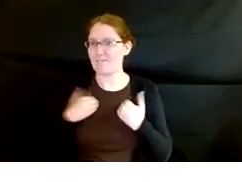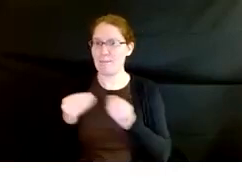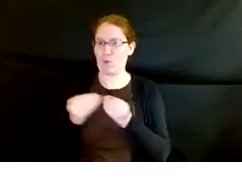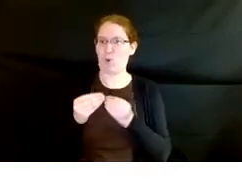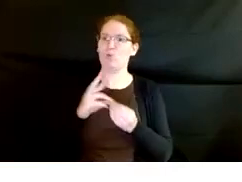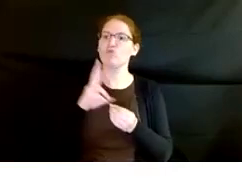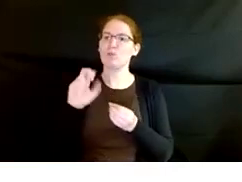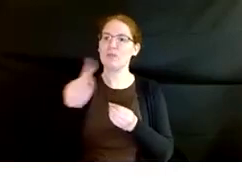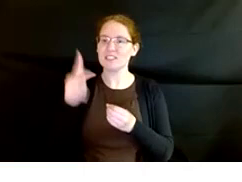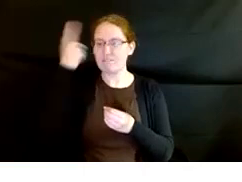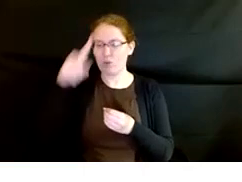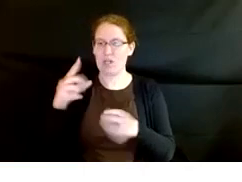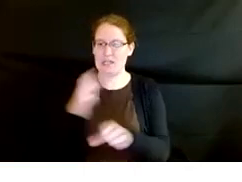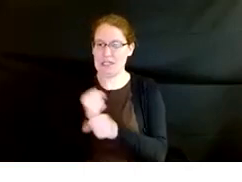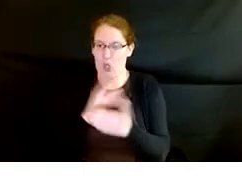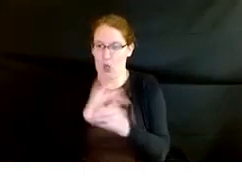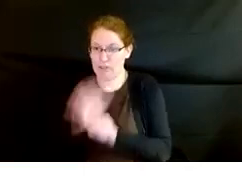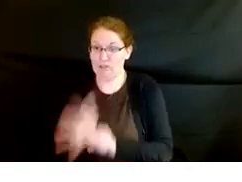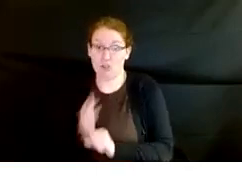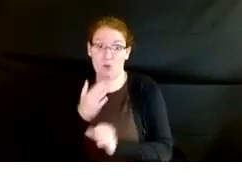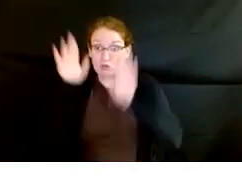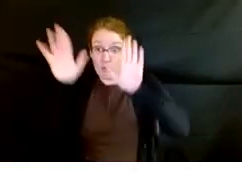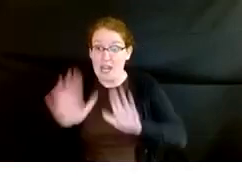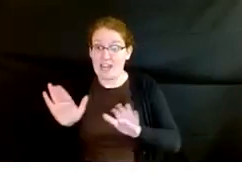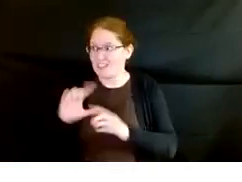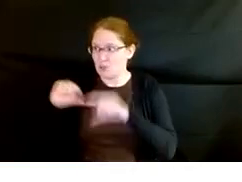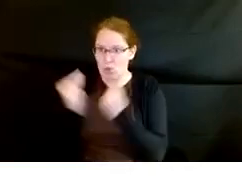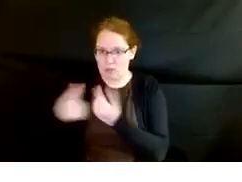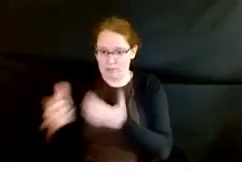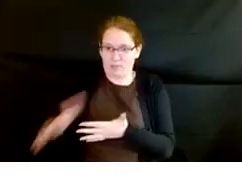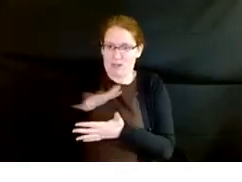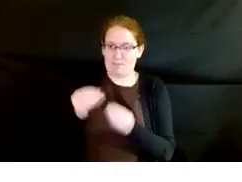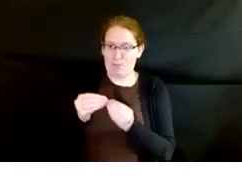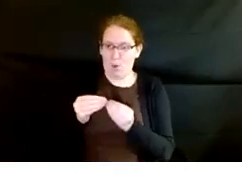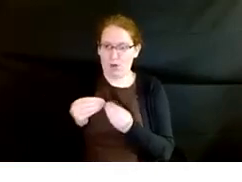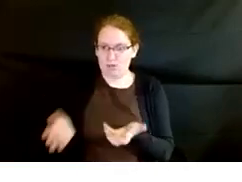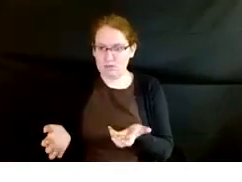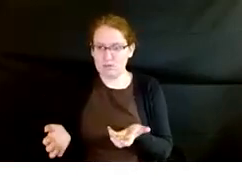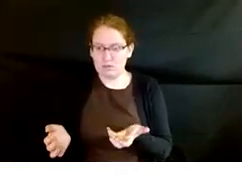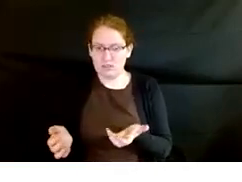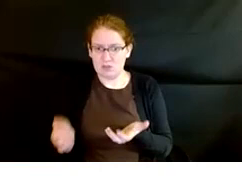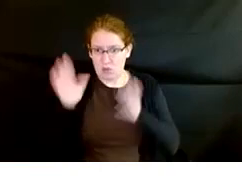for contracting COVID so this was great that this group was prioritized um you know the the criteria